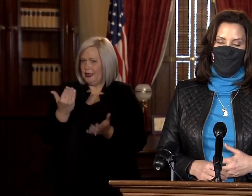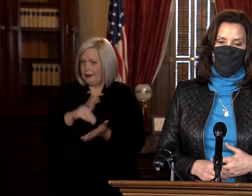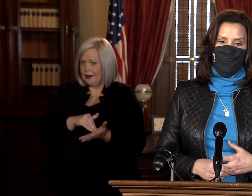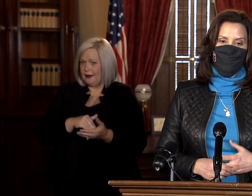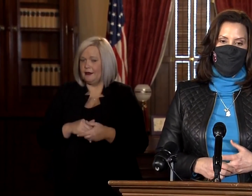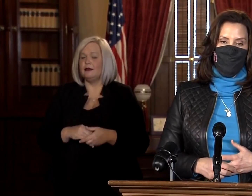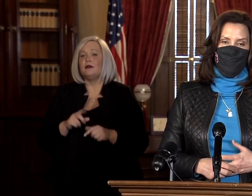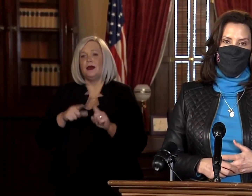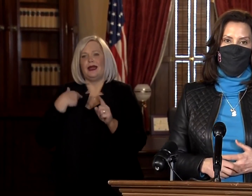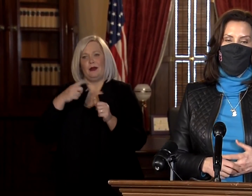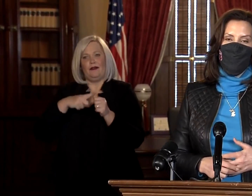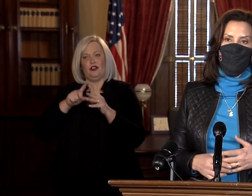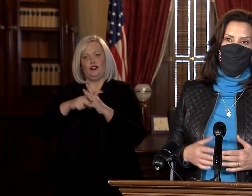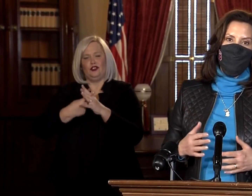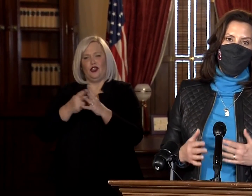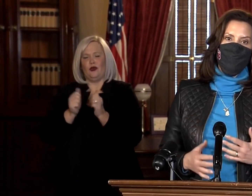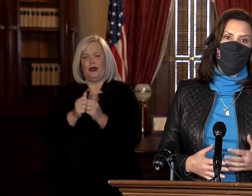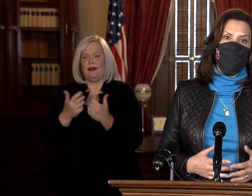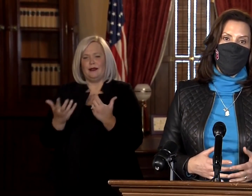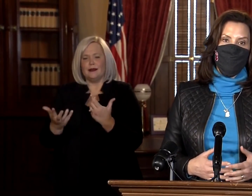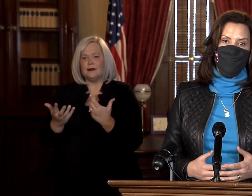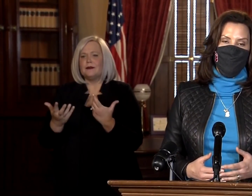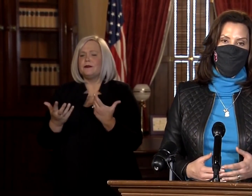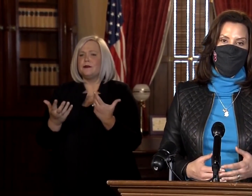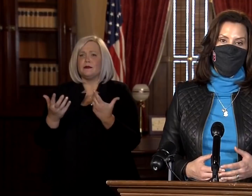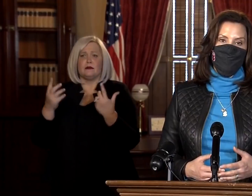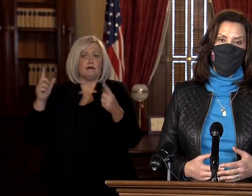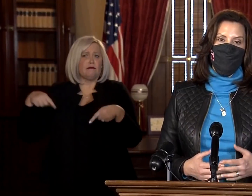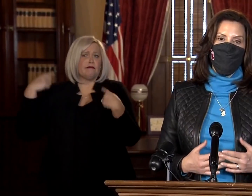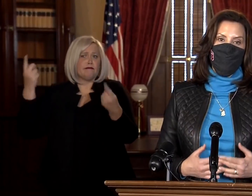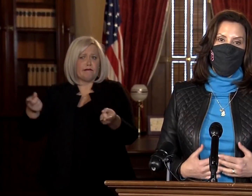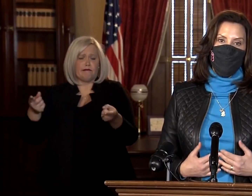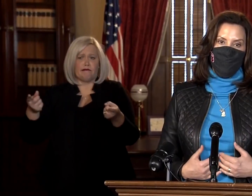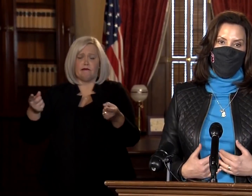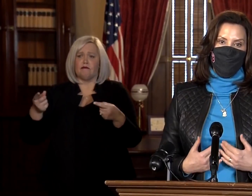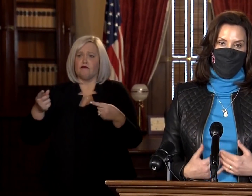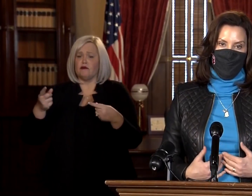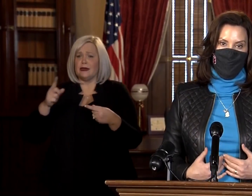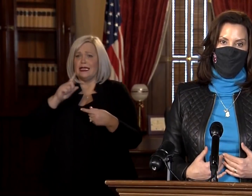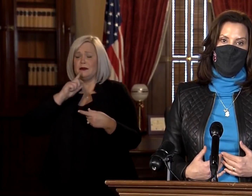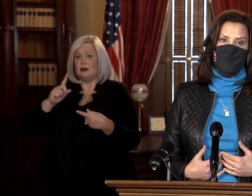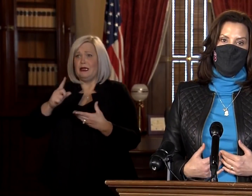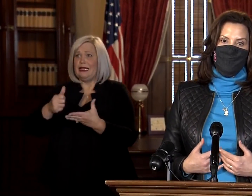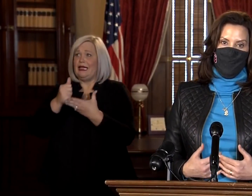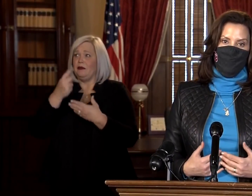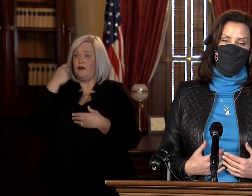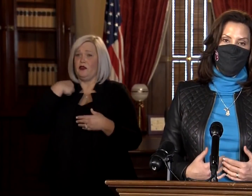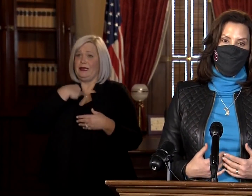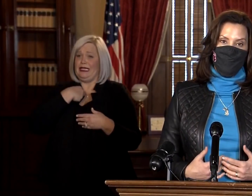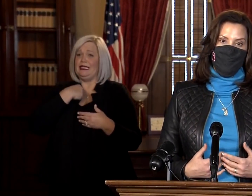So, I’ll have to defer especially on the latter part of especially on the latter part of your question to Dr. J. your question to Dr. J. I will just start with this. I will just start with this. I think throughout this crisis,